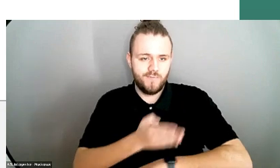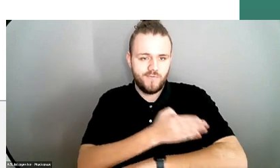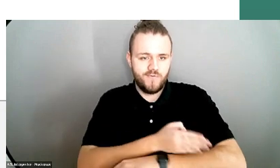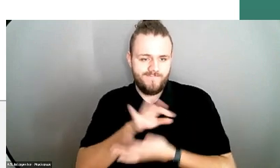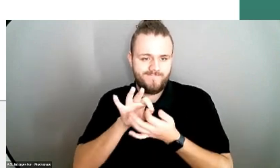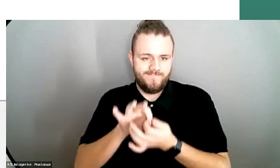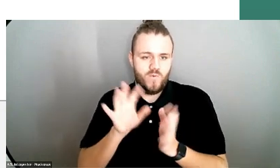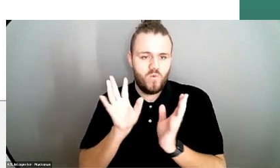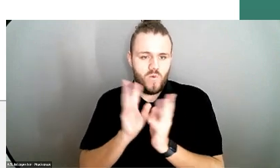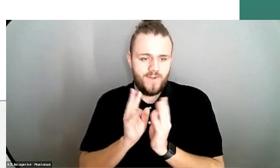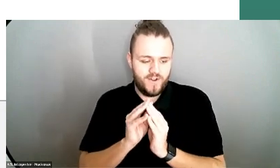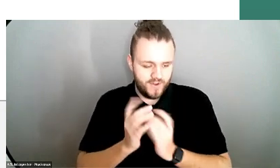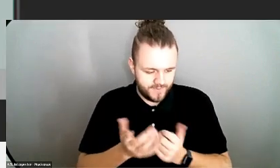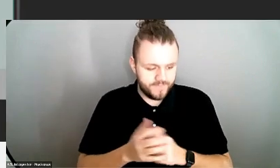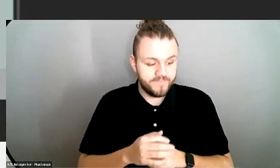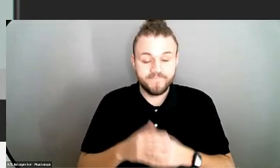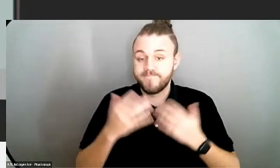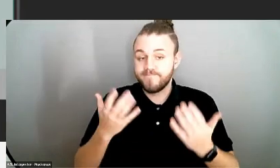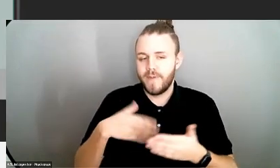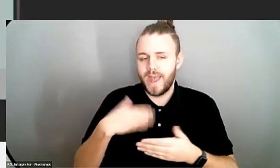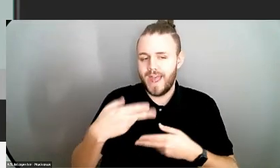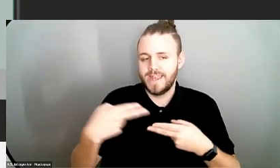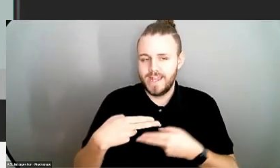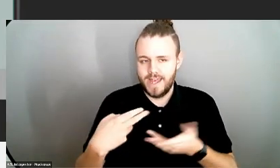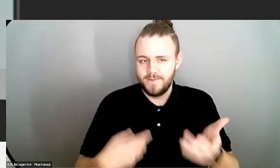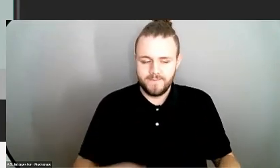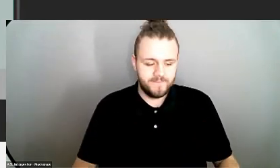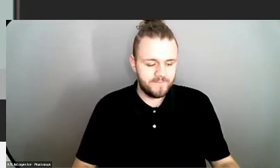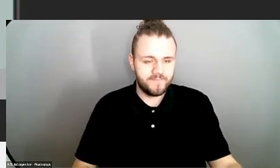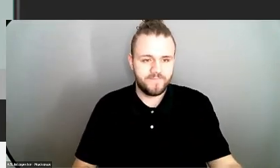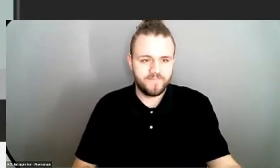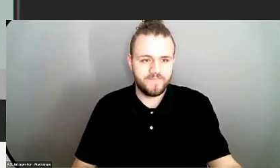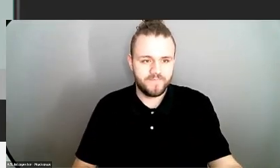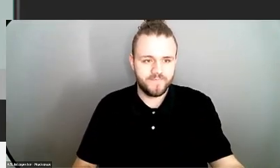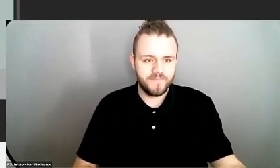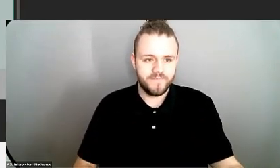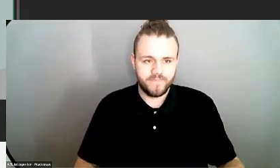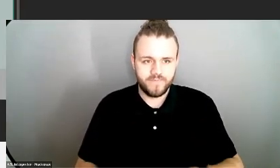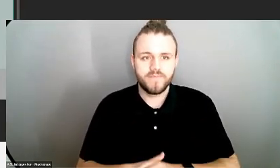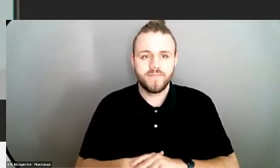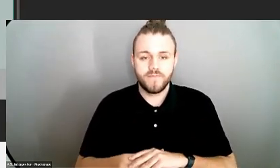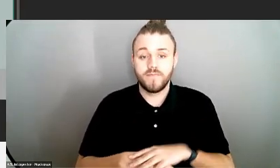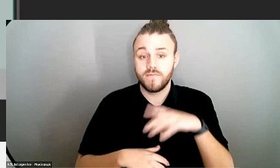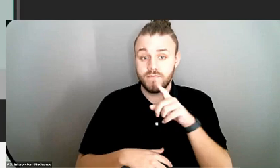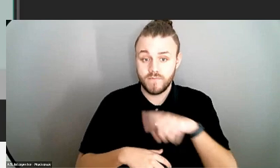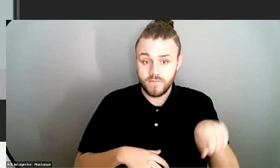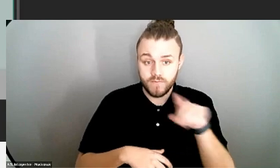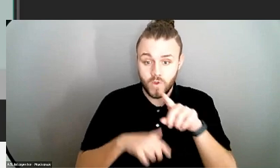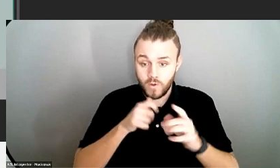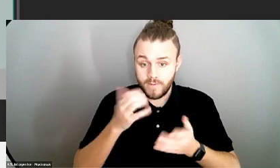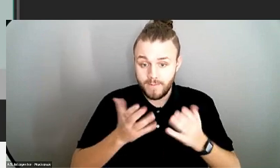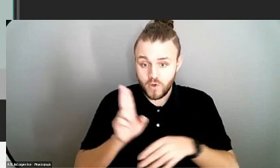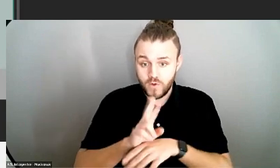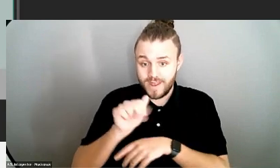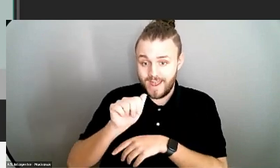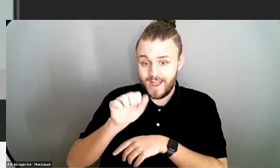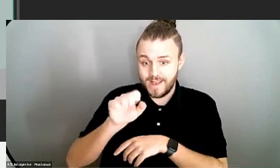So next slide, please. For those of you who may be using ASL interpretation,